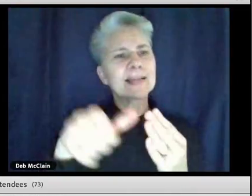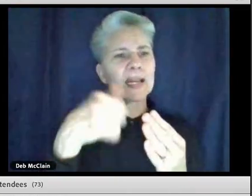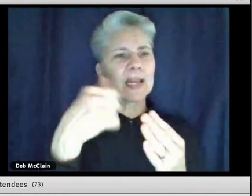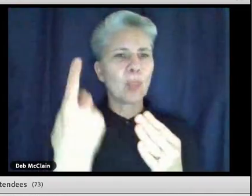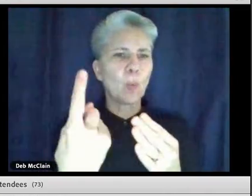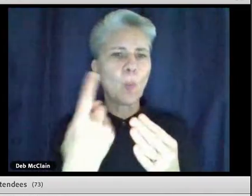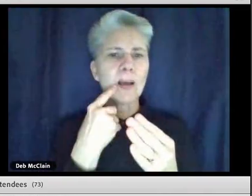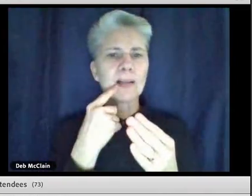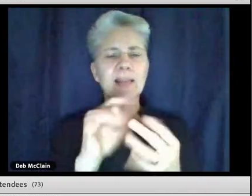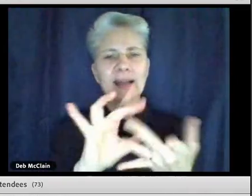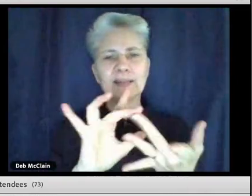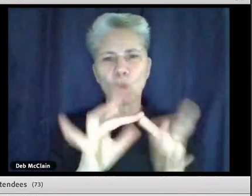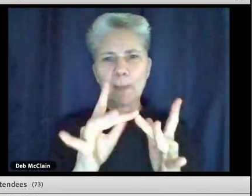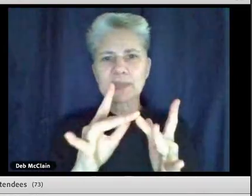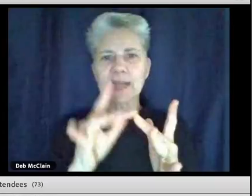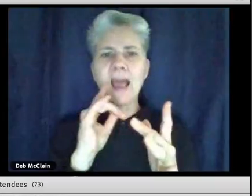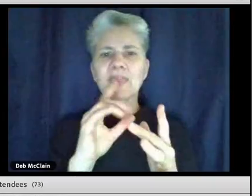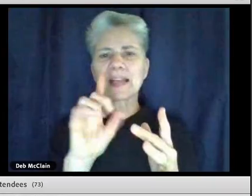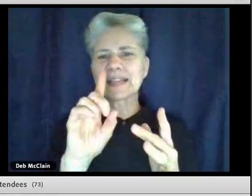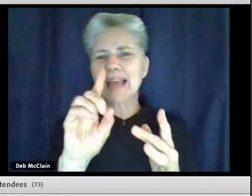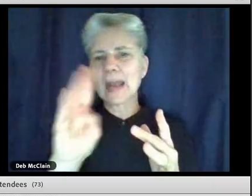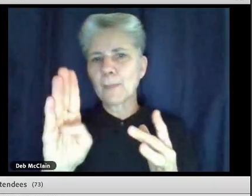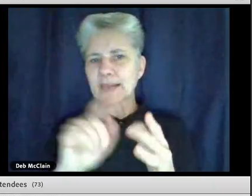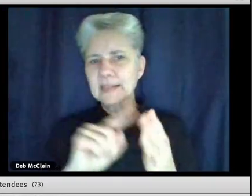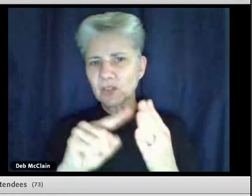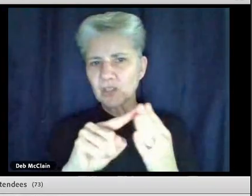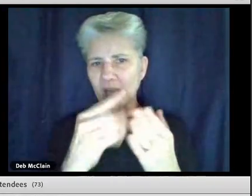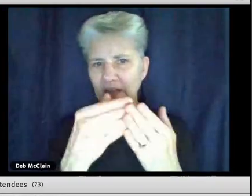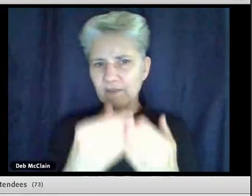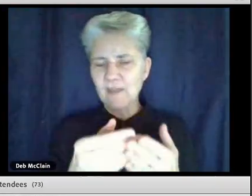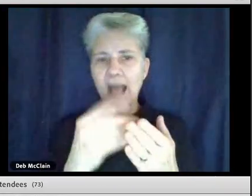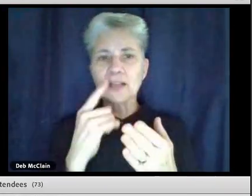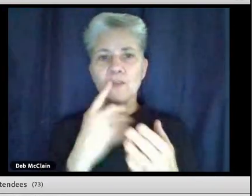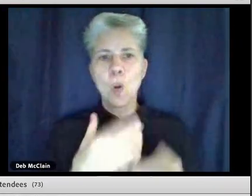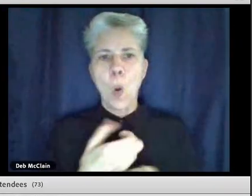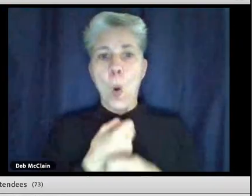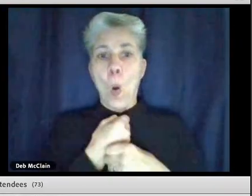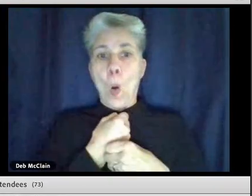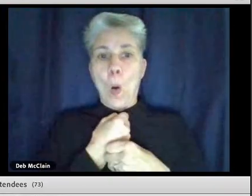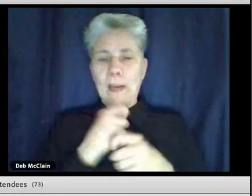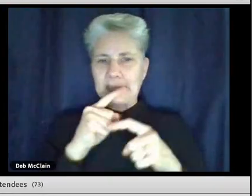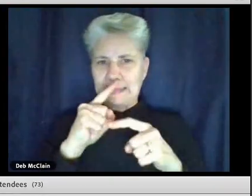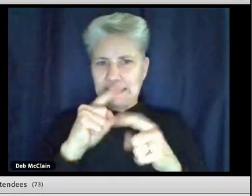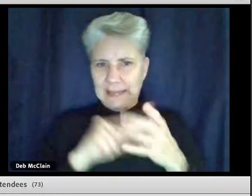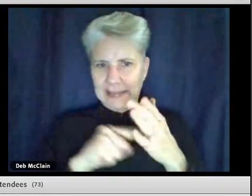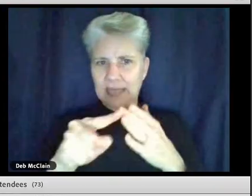Poyntner also has a website that has got a database that's checking some facts.